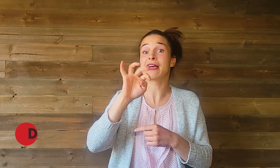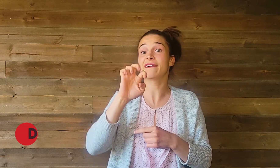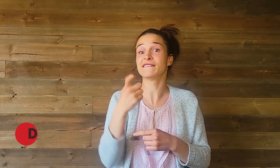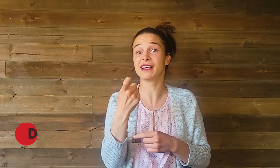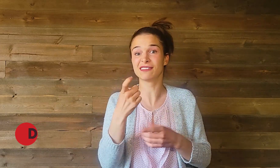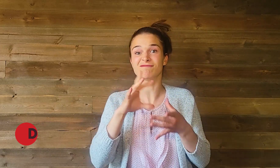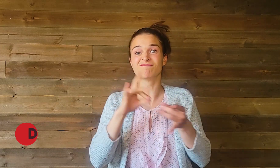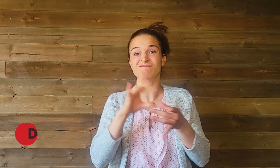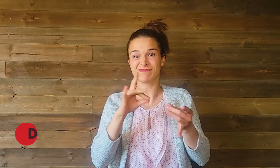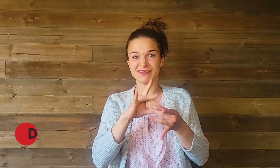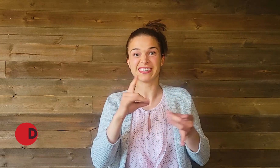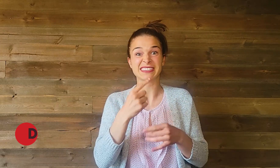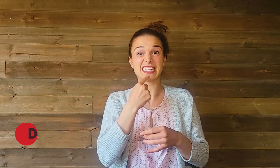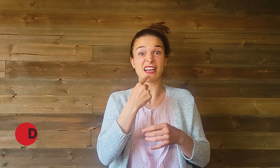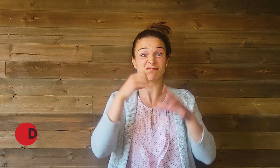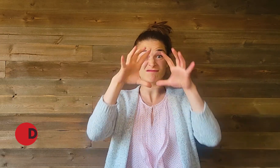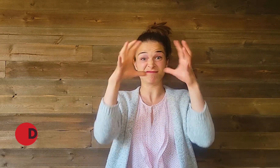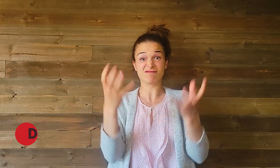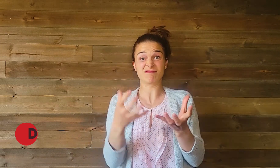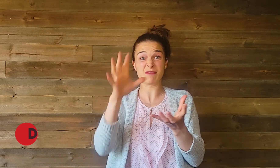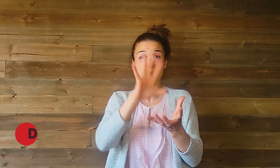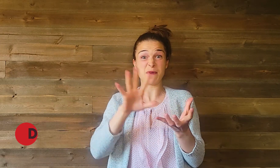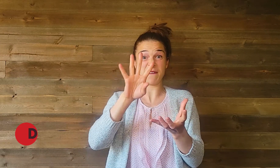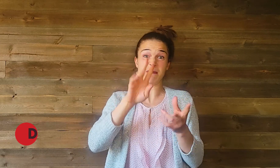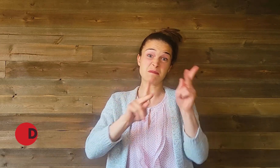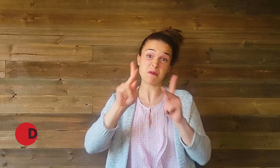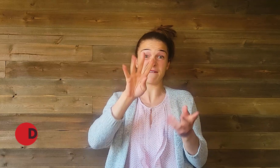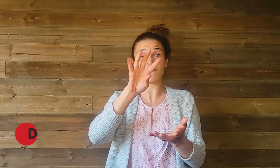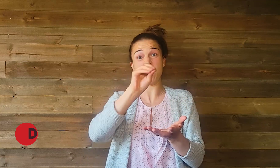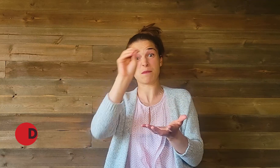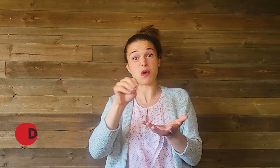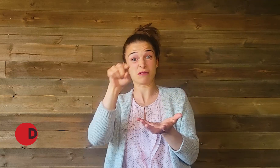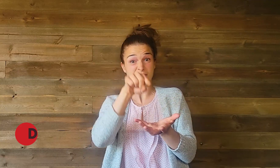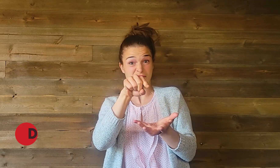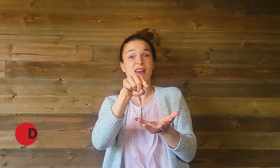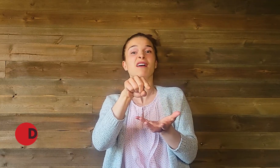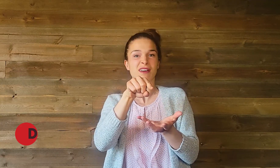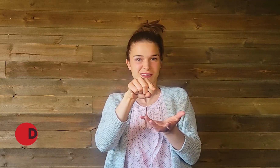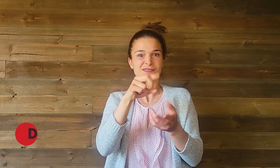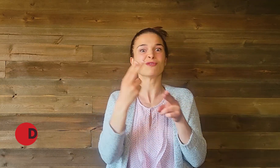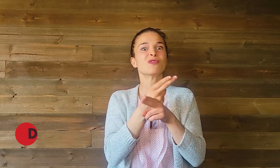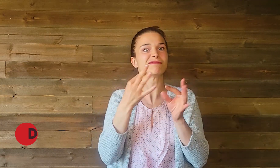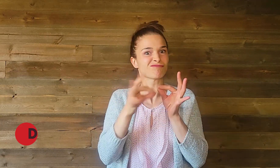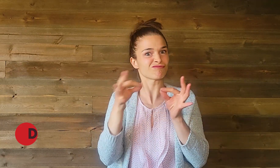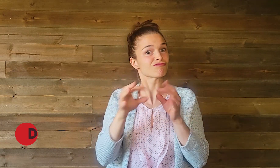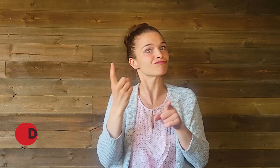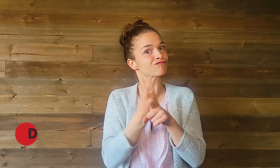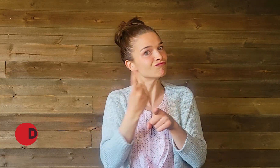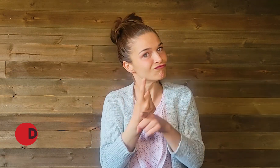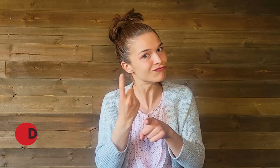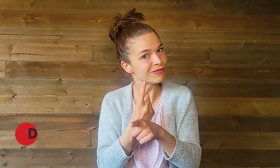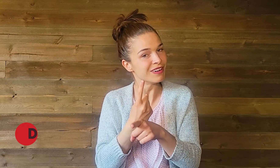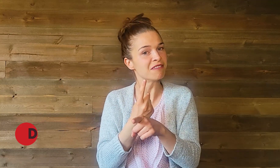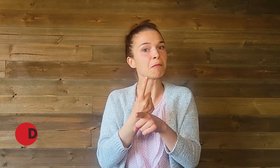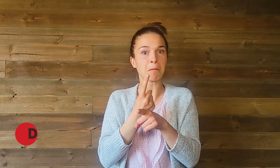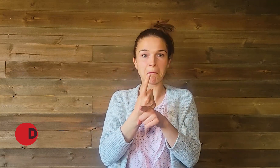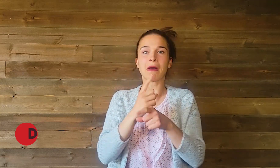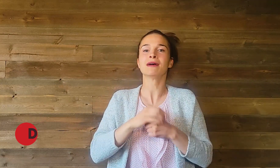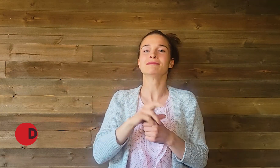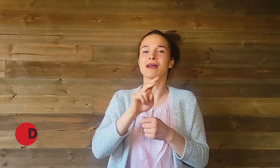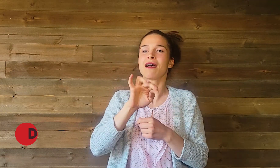According to Netflix, 40 percent of its global audience regularly use subtitles.